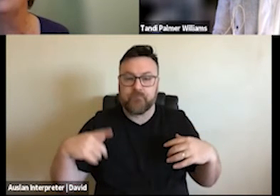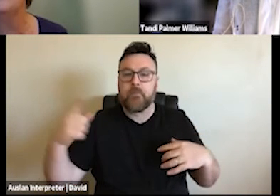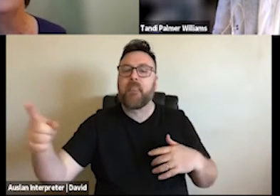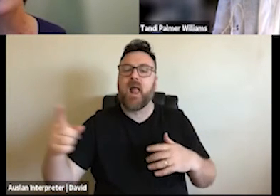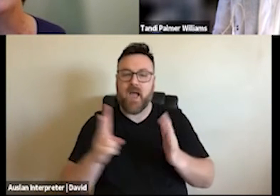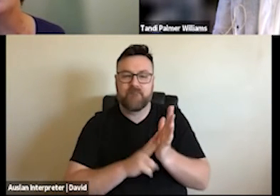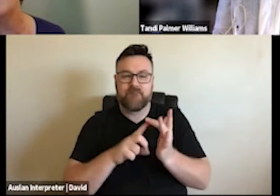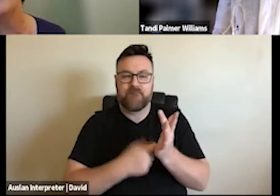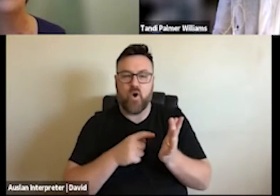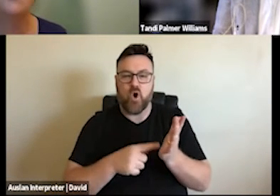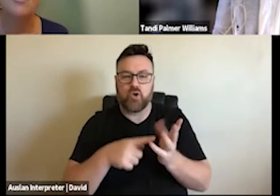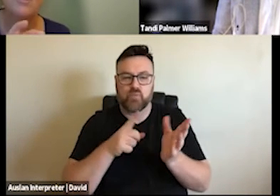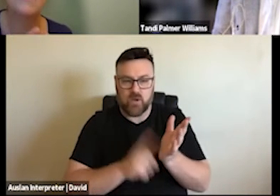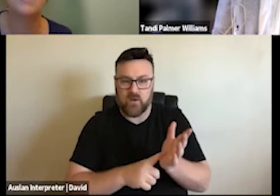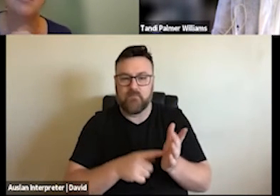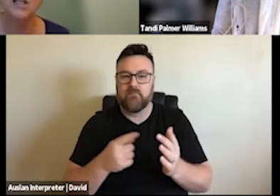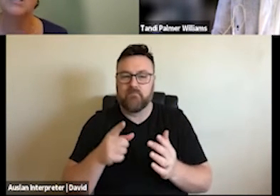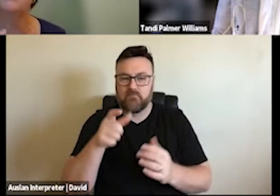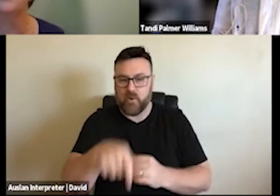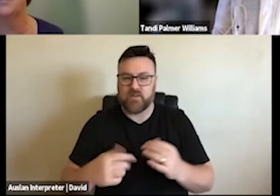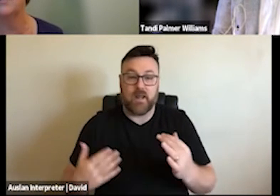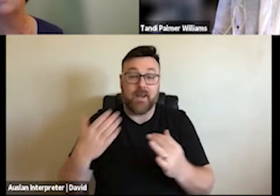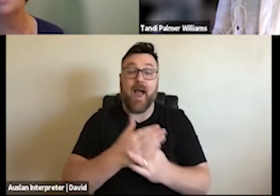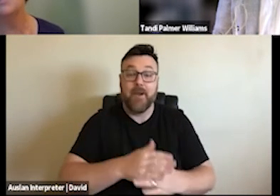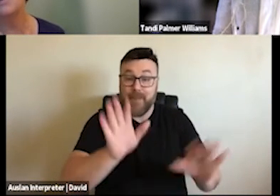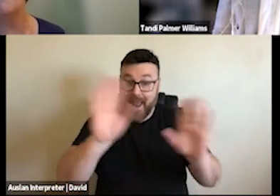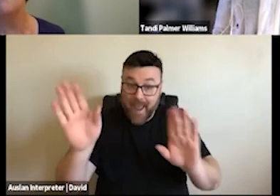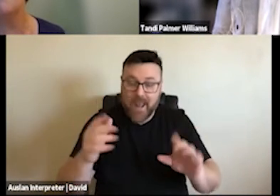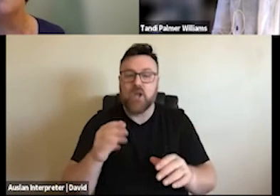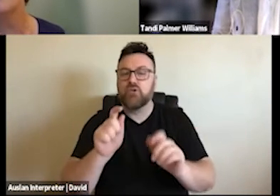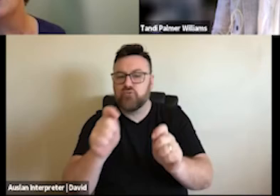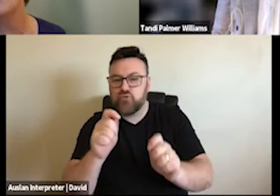step in and go hey, everyone, don't worry, the teacher will be back.